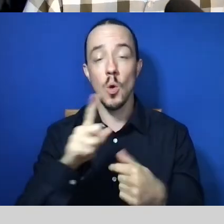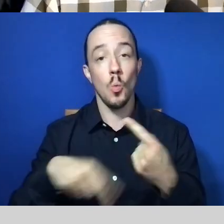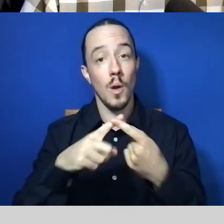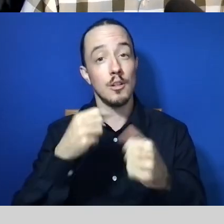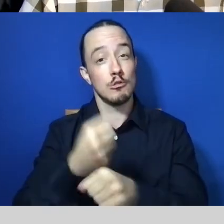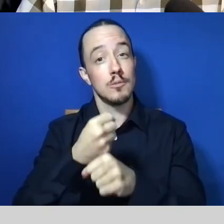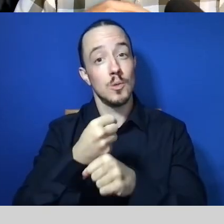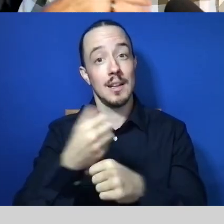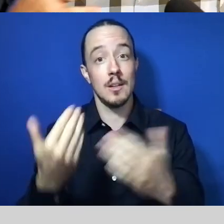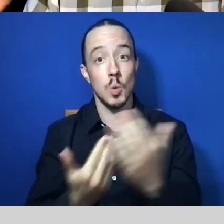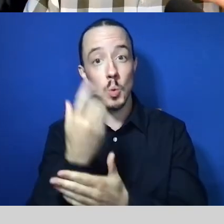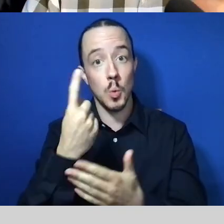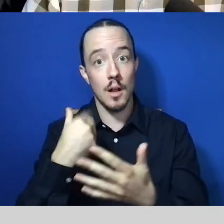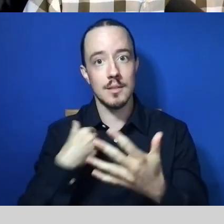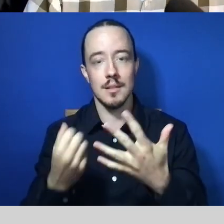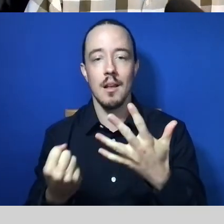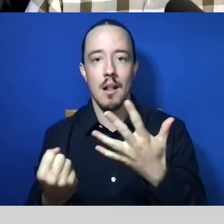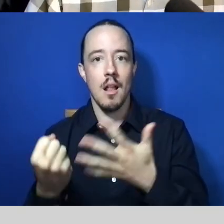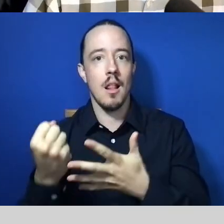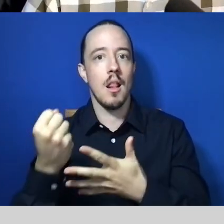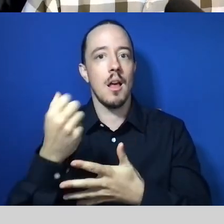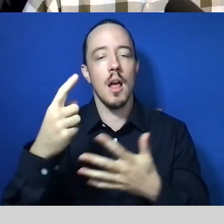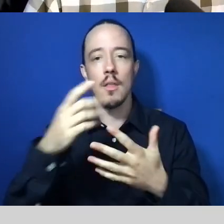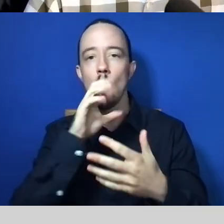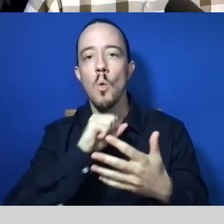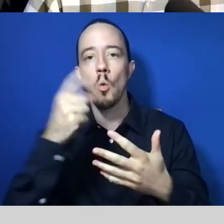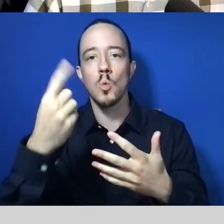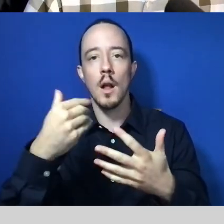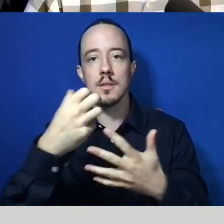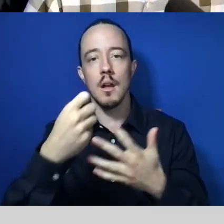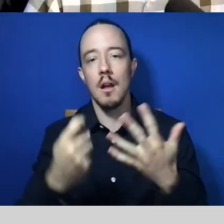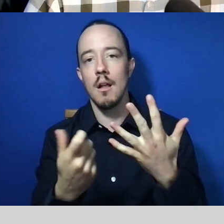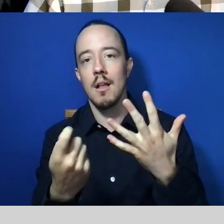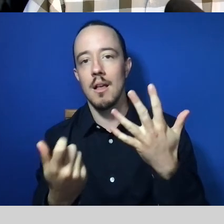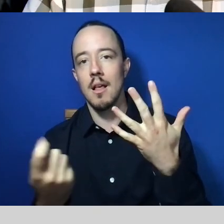So you get kind of nice seamless release process without having to worry about, you know,